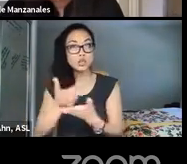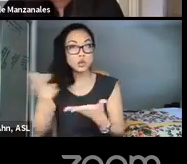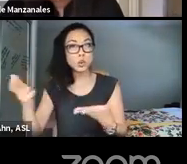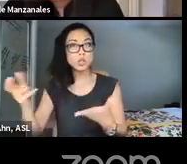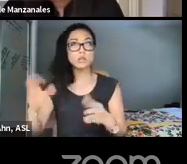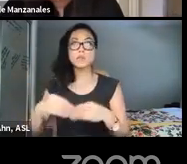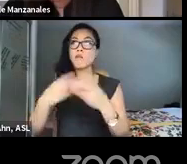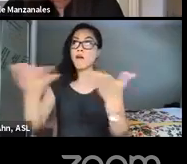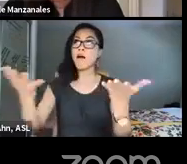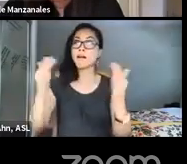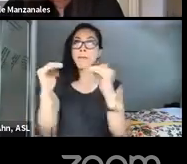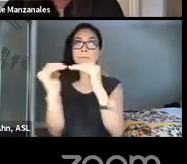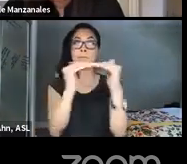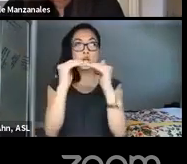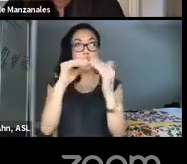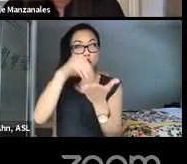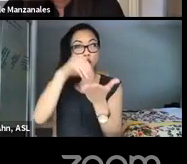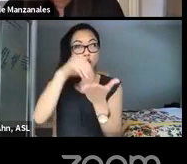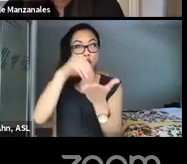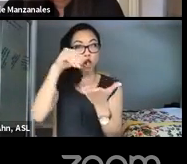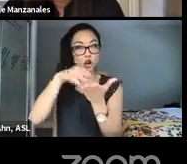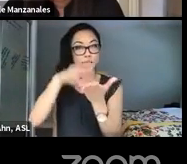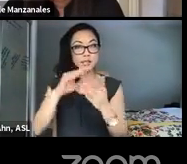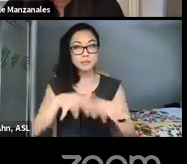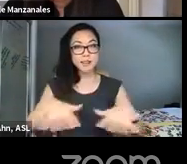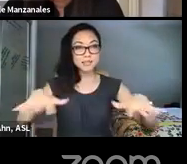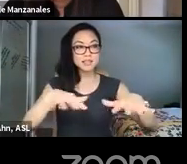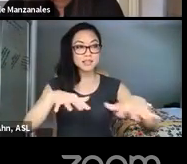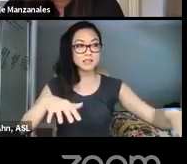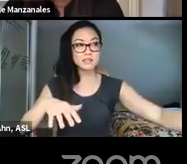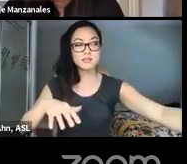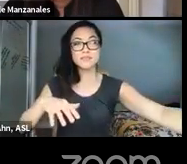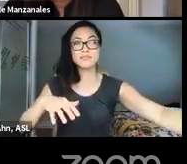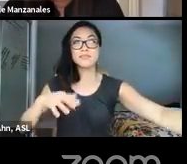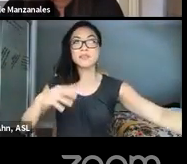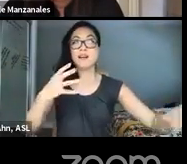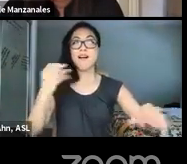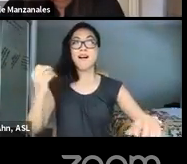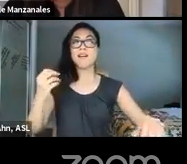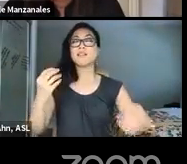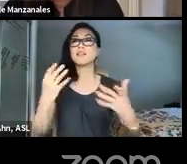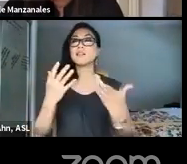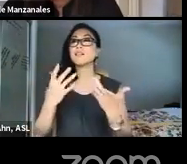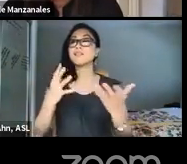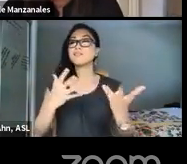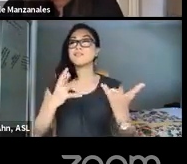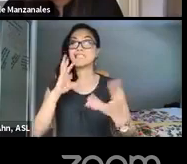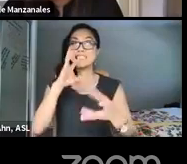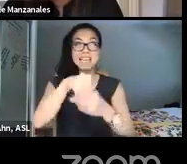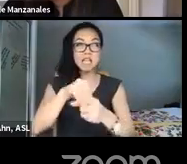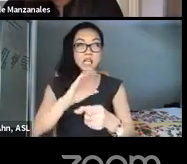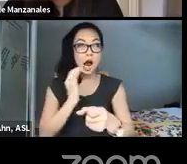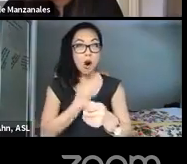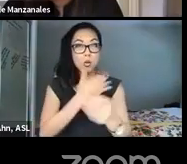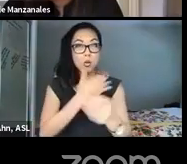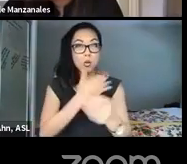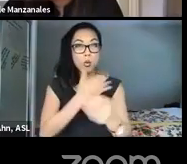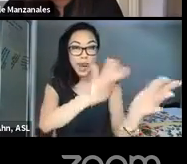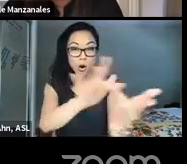that organization, which is a grassroots organization, which is member driven and seeking to advance